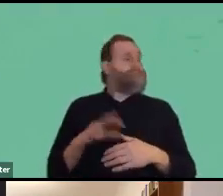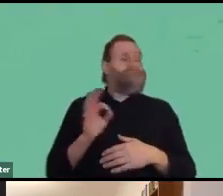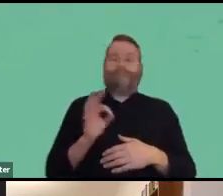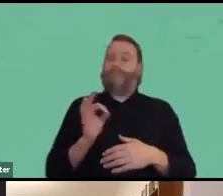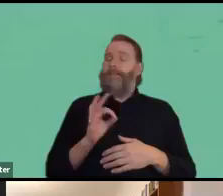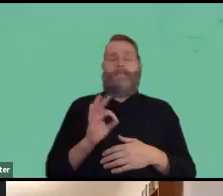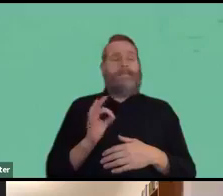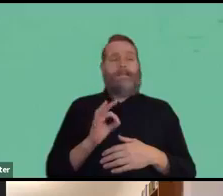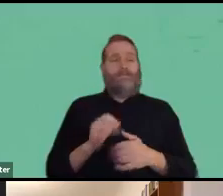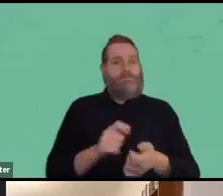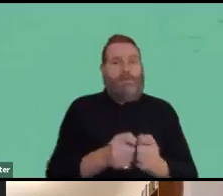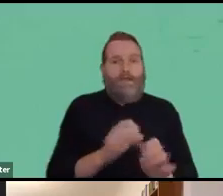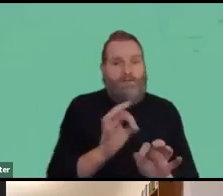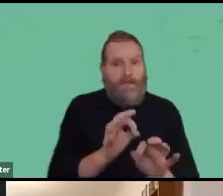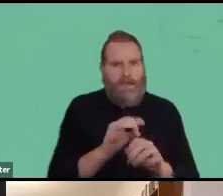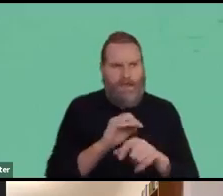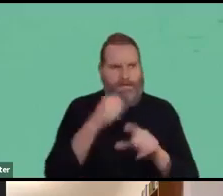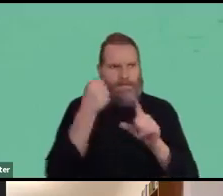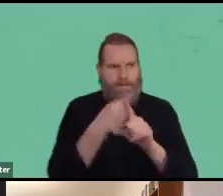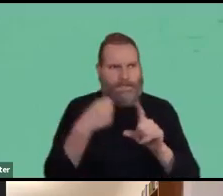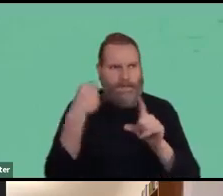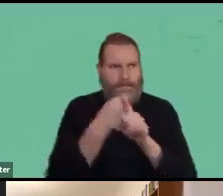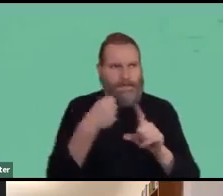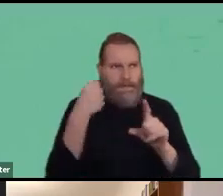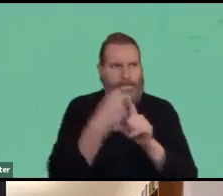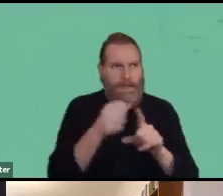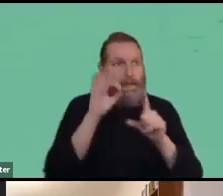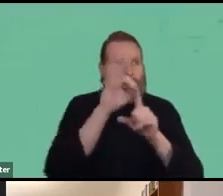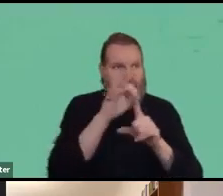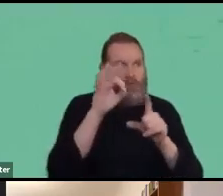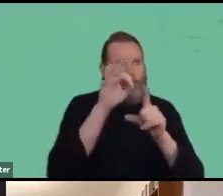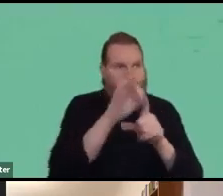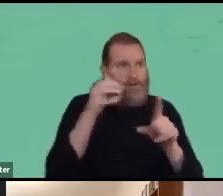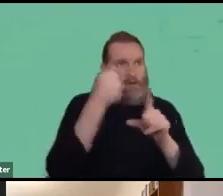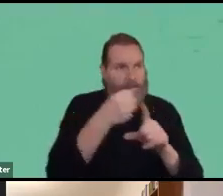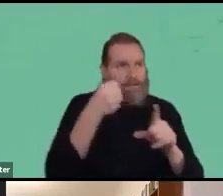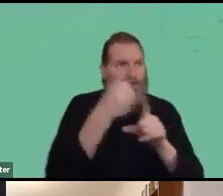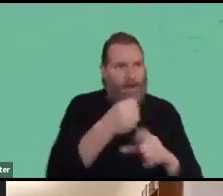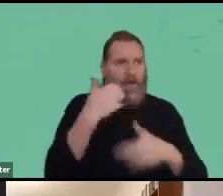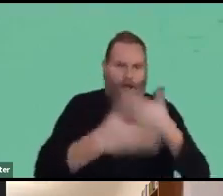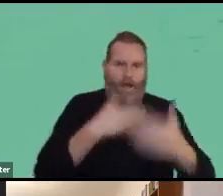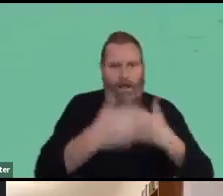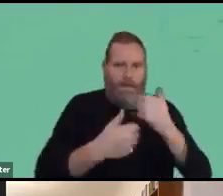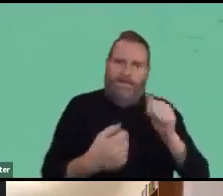chip away it builds into that bigger campaign. That's great Rachel thank you and it also sort